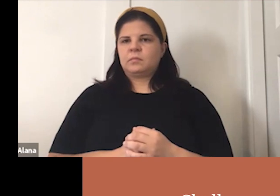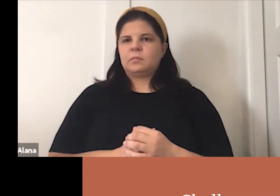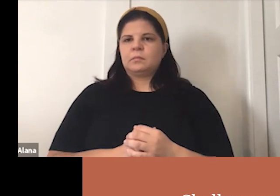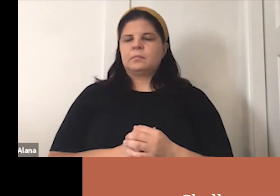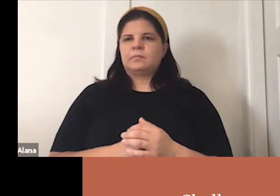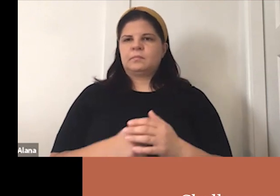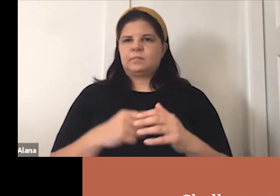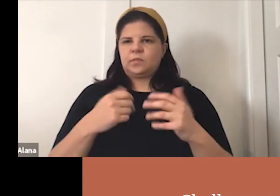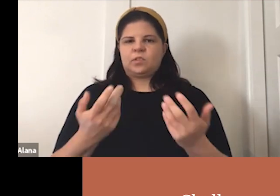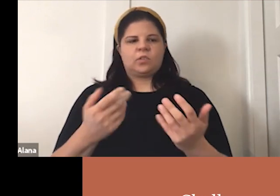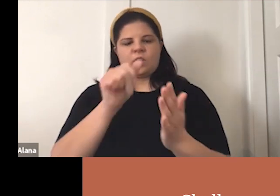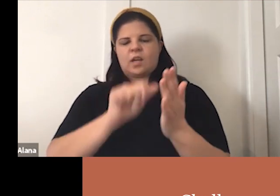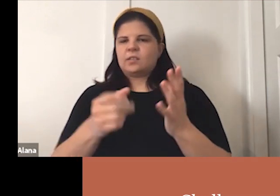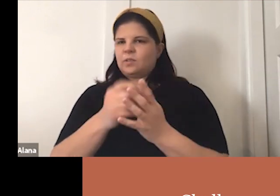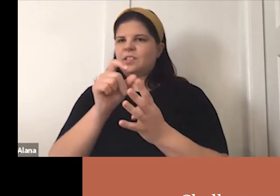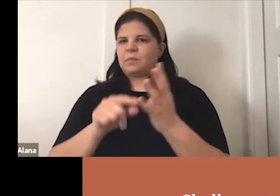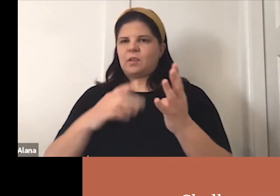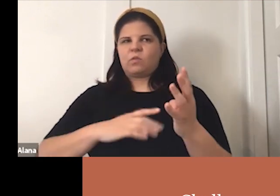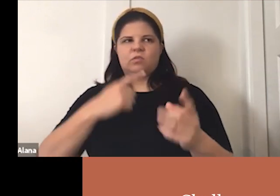want their stories to be told.